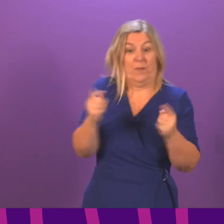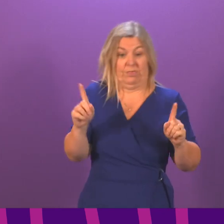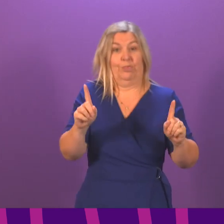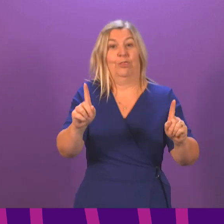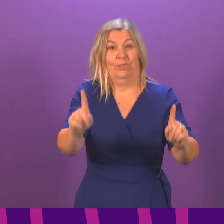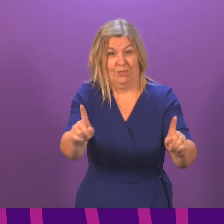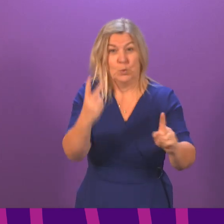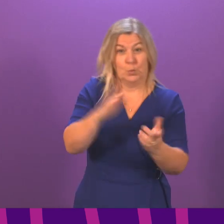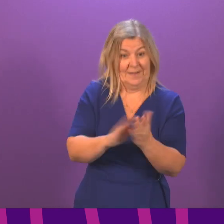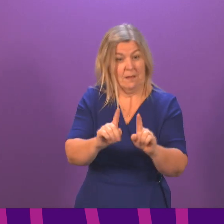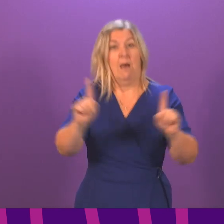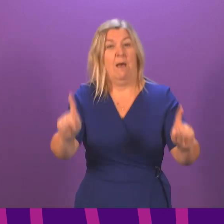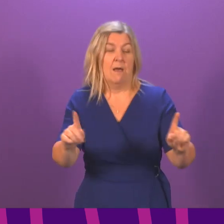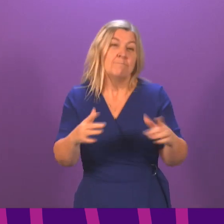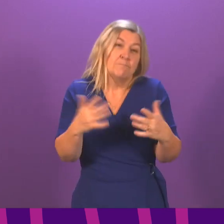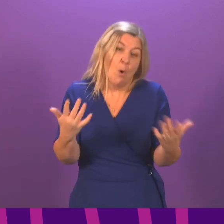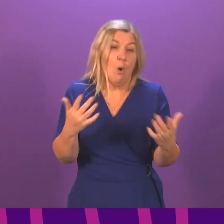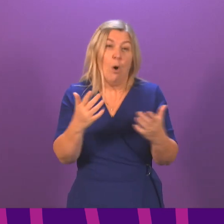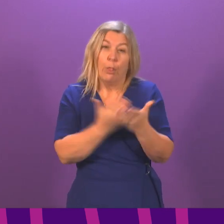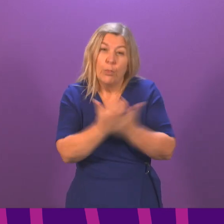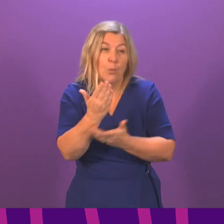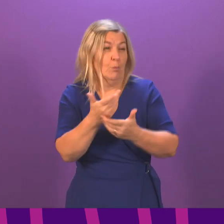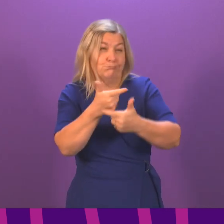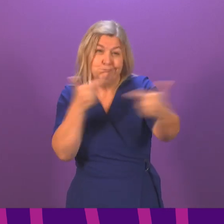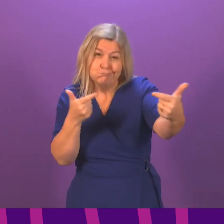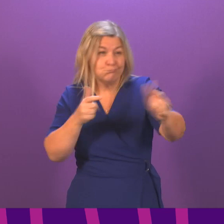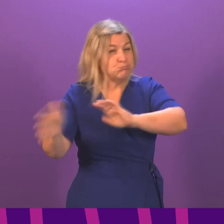we recognise the reality that, at Christmas, some people will feel the need to meet up